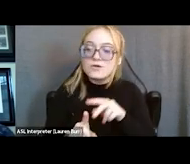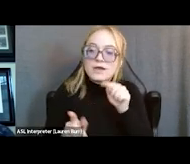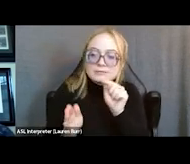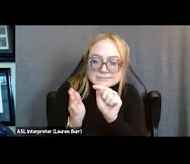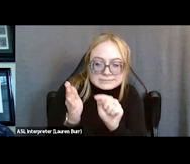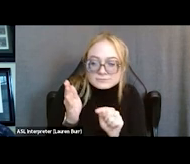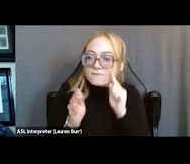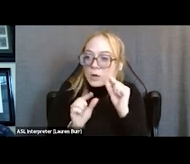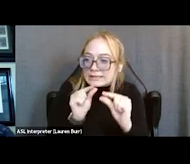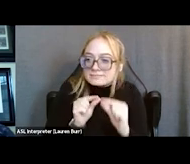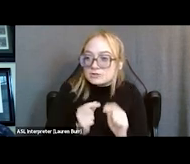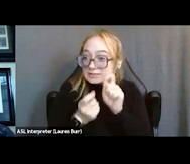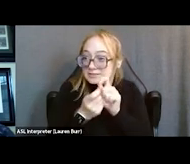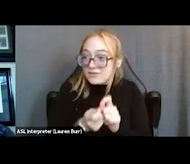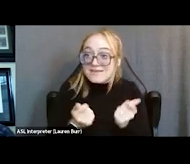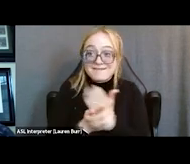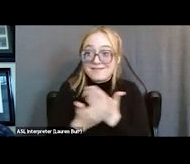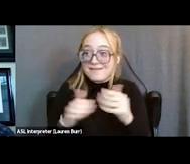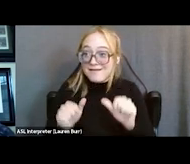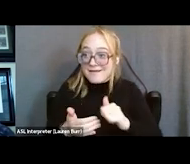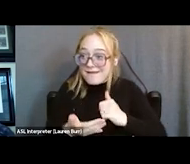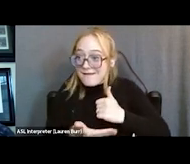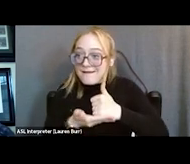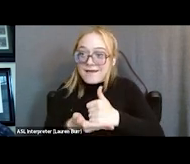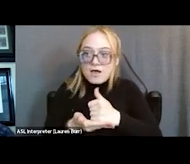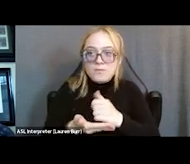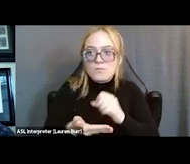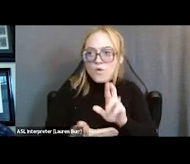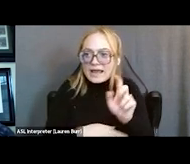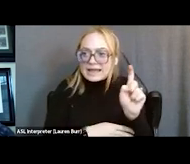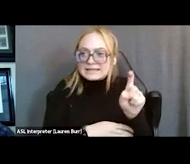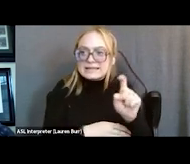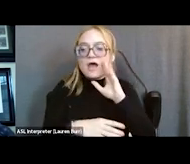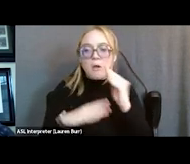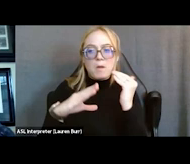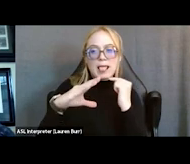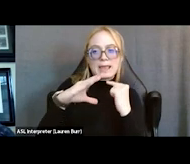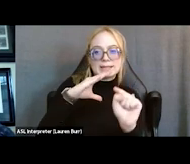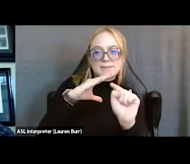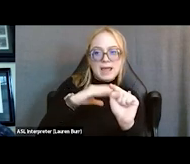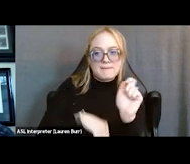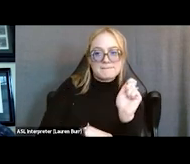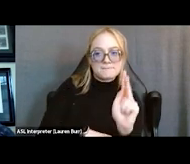and if there's anything that I can actually that I need, I will send an email back and let the case manager